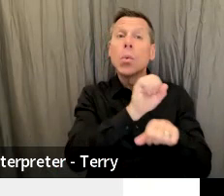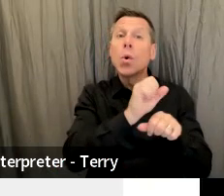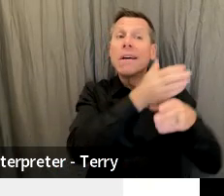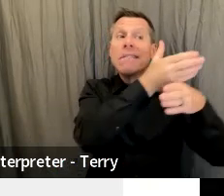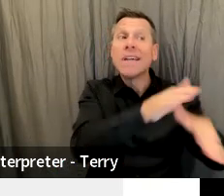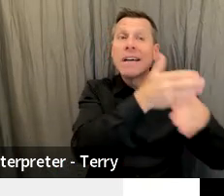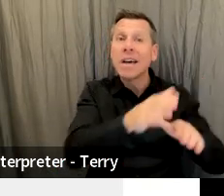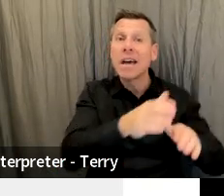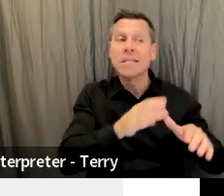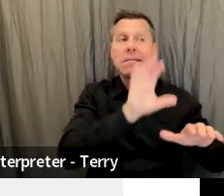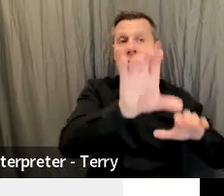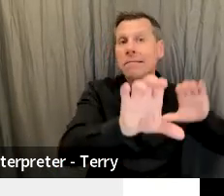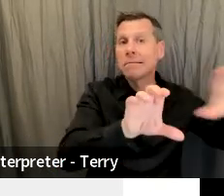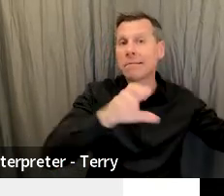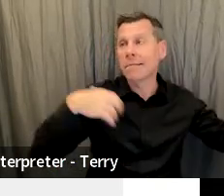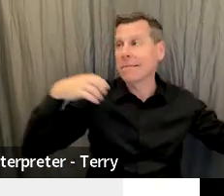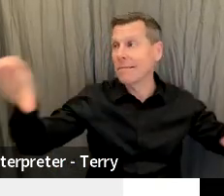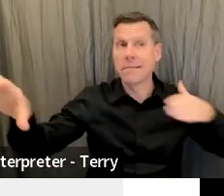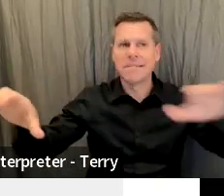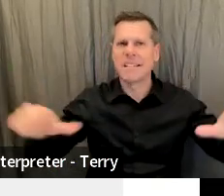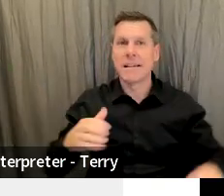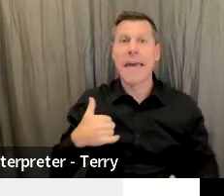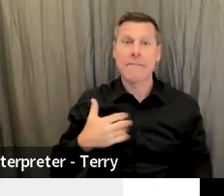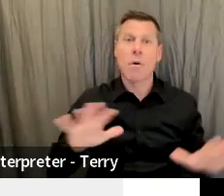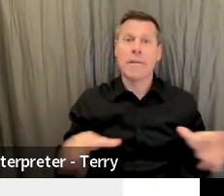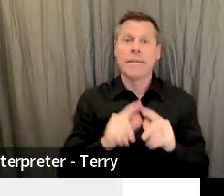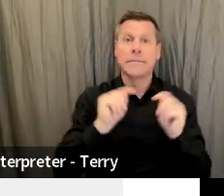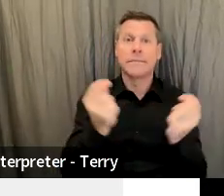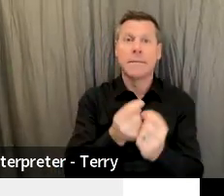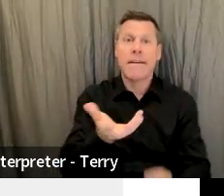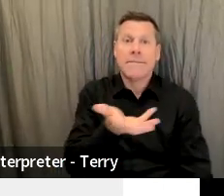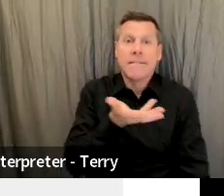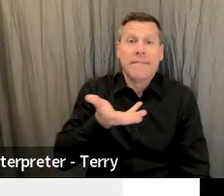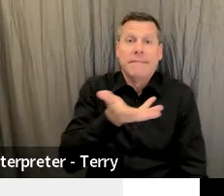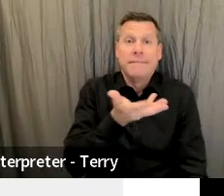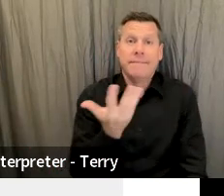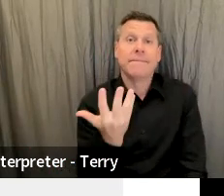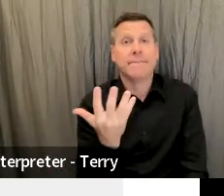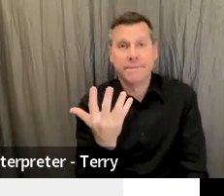because there were a you know, five of us on the team, and that's kind of how we've divided up the presentation today.